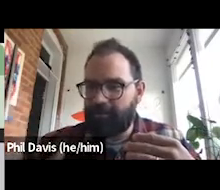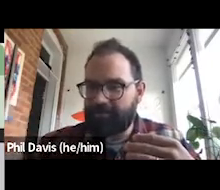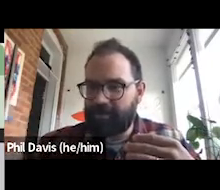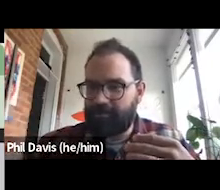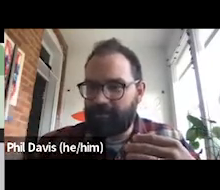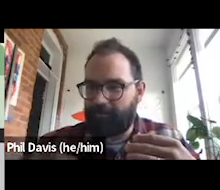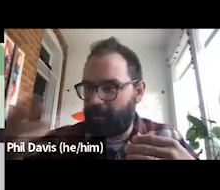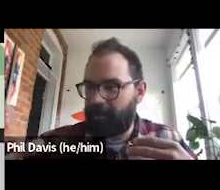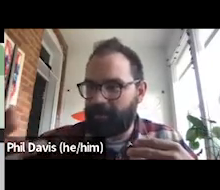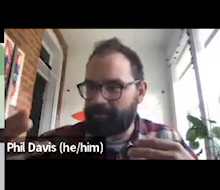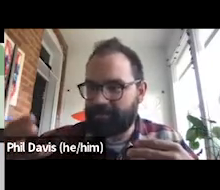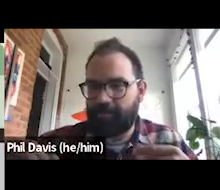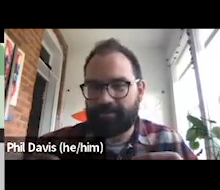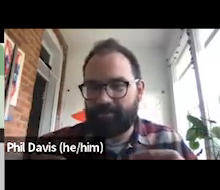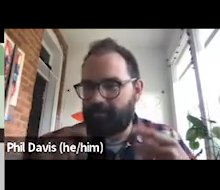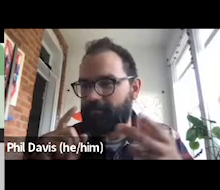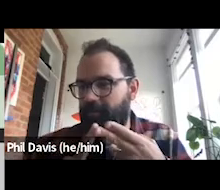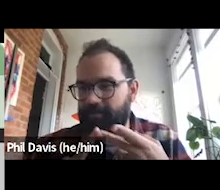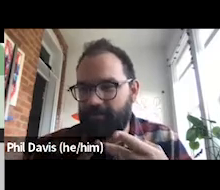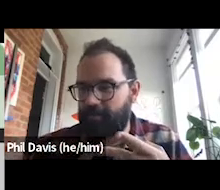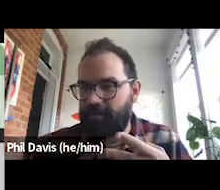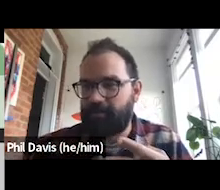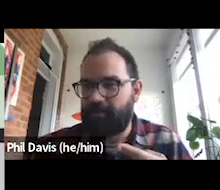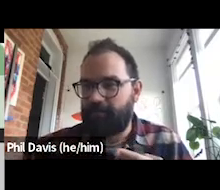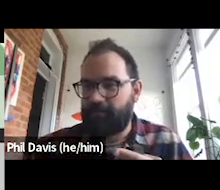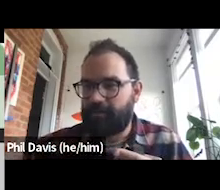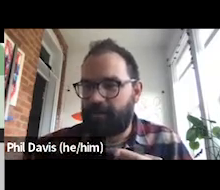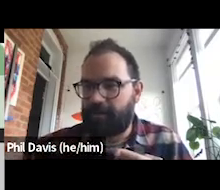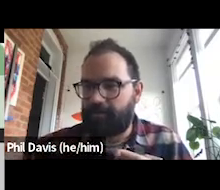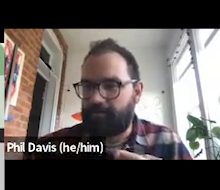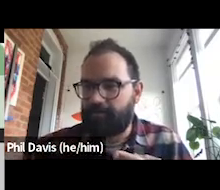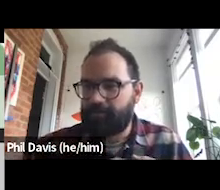of those people I'm paying, some are volunteering.